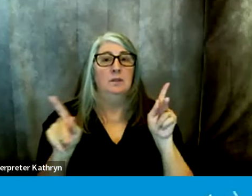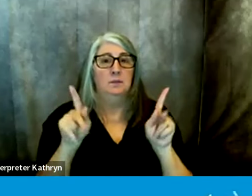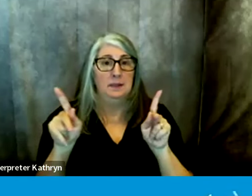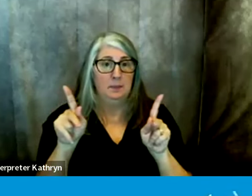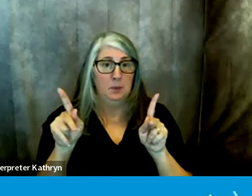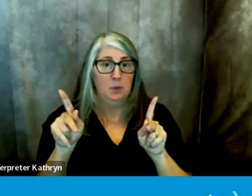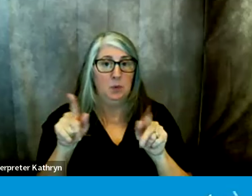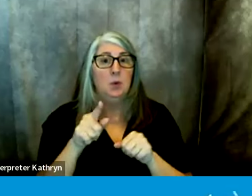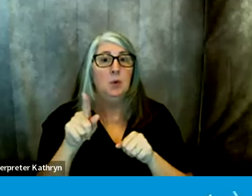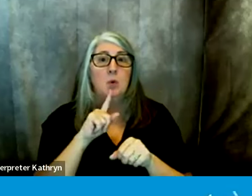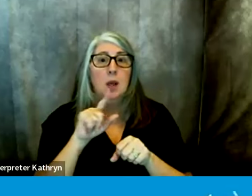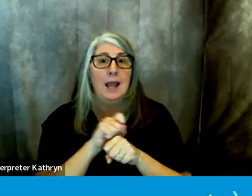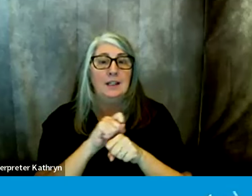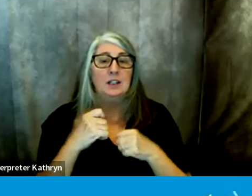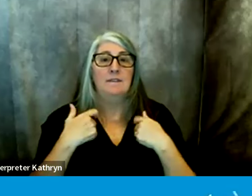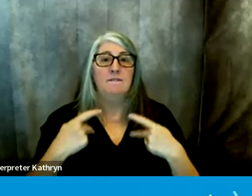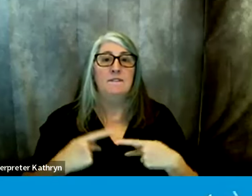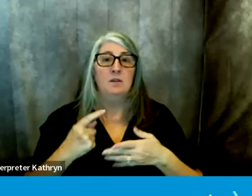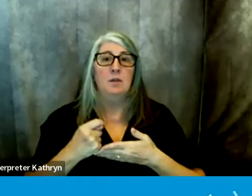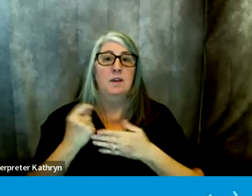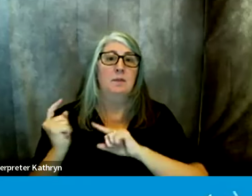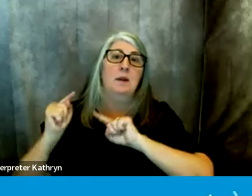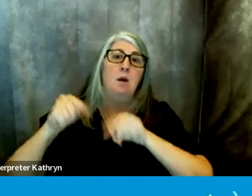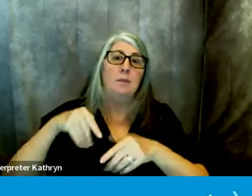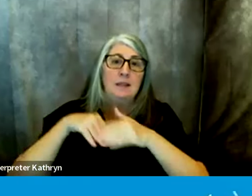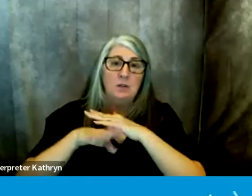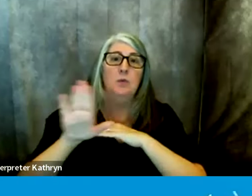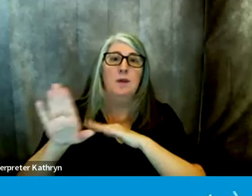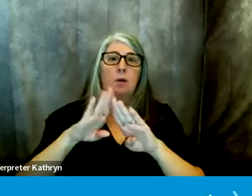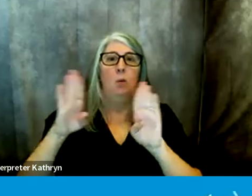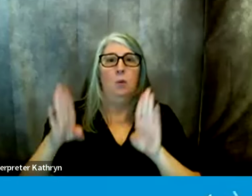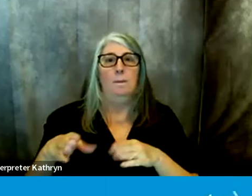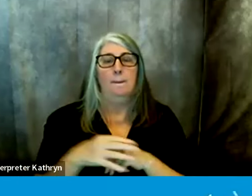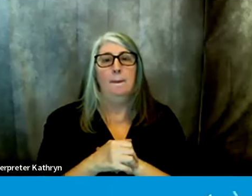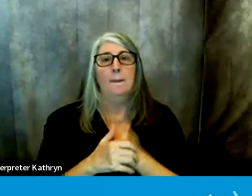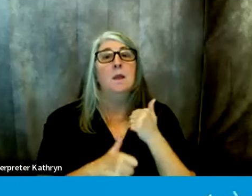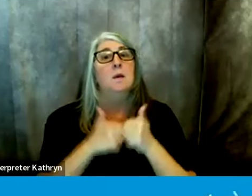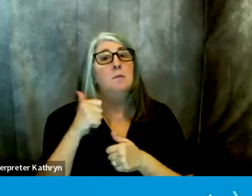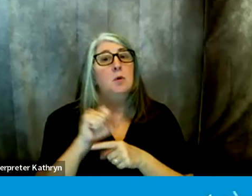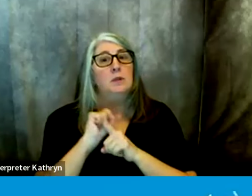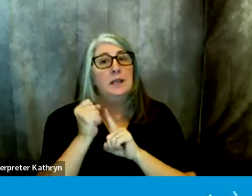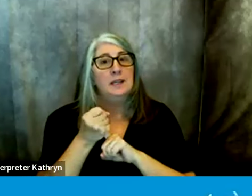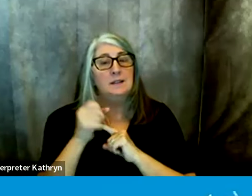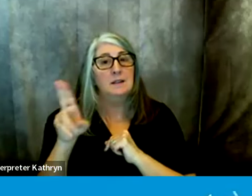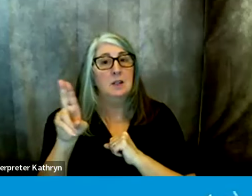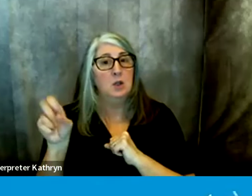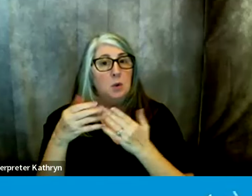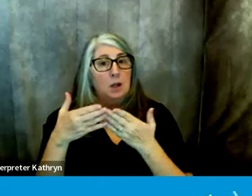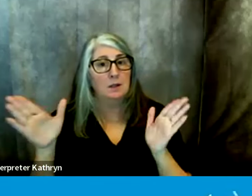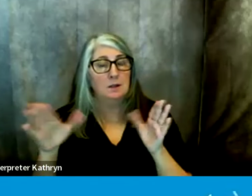who actually have physiotherapy coming to their homes. In almost all cases in the US market that is done at a remote site.